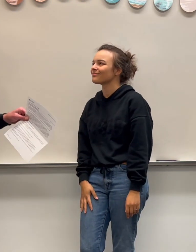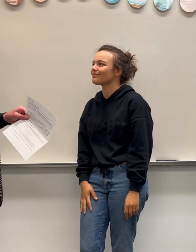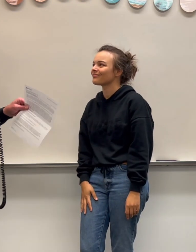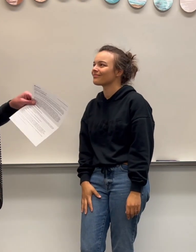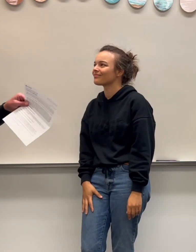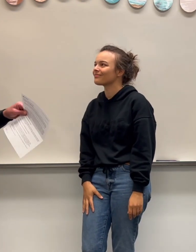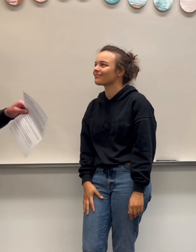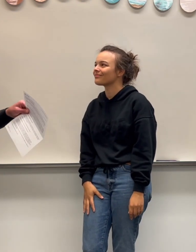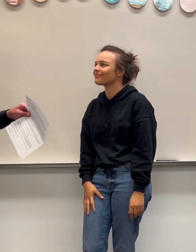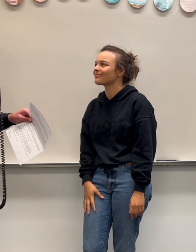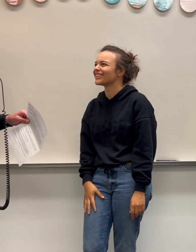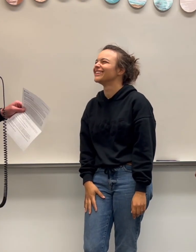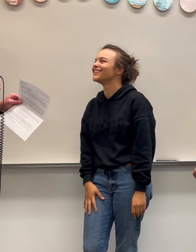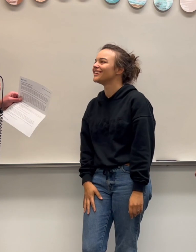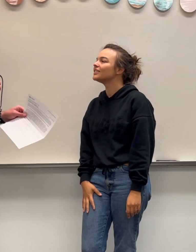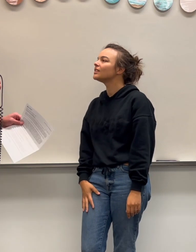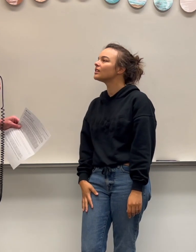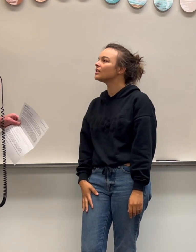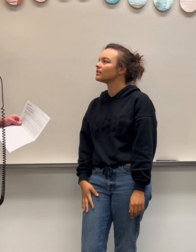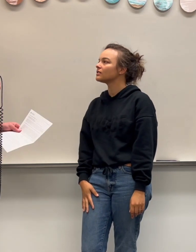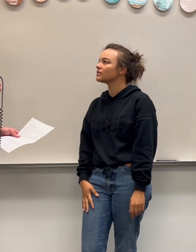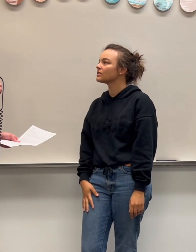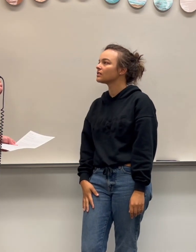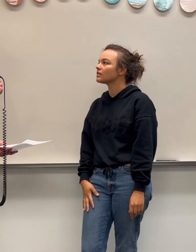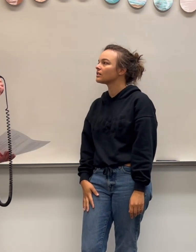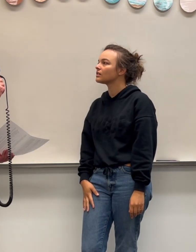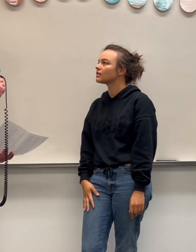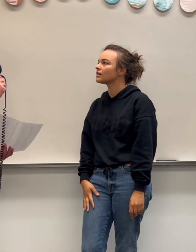ask about some non-social media words what are you said there's multiple signs for Facebook can